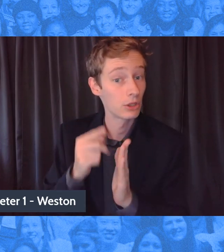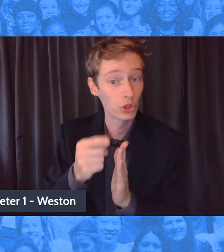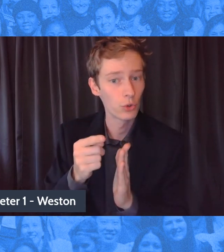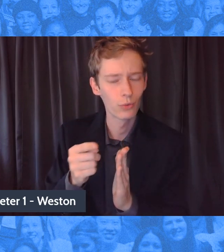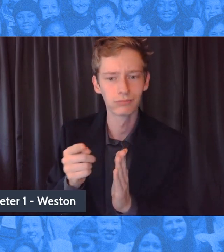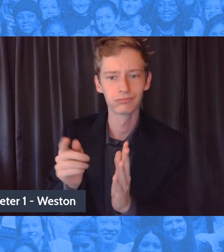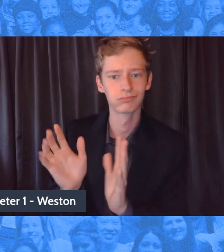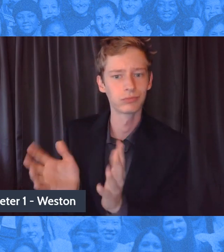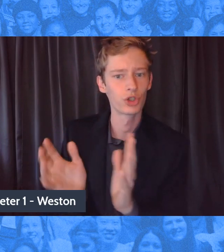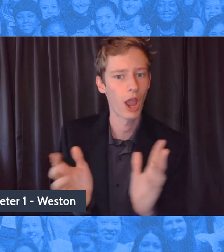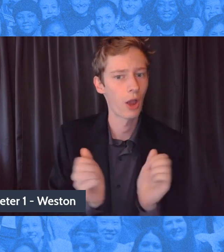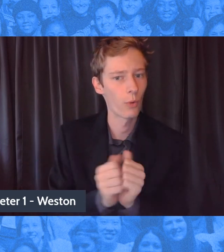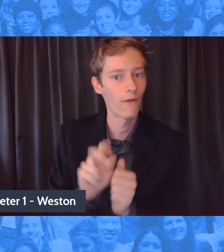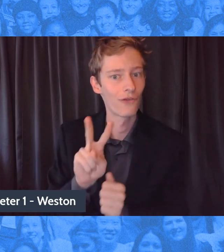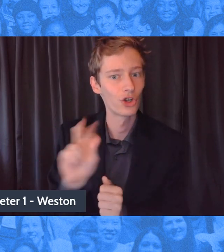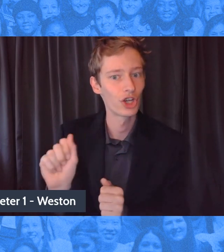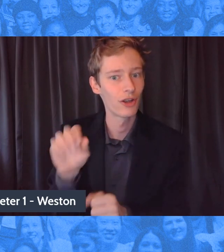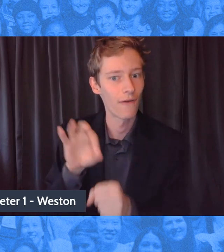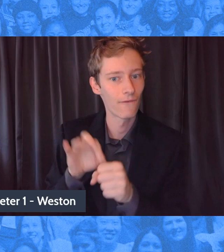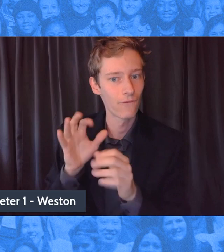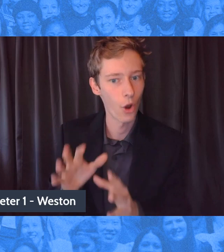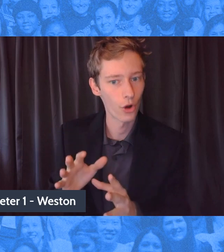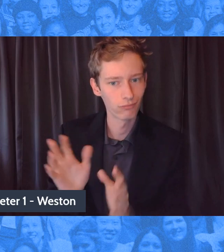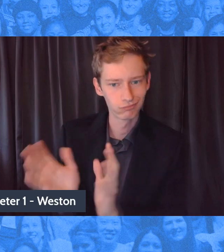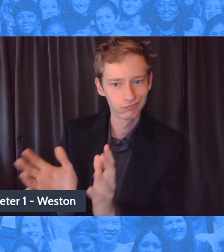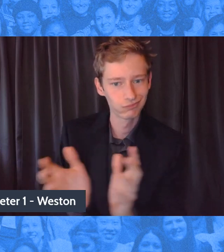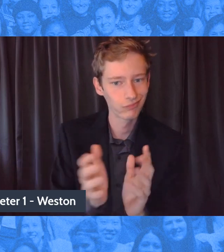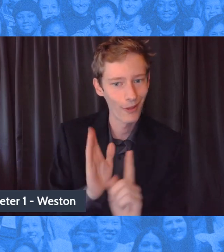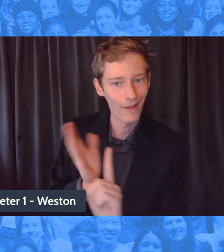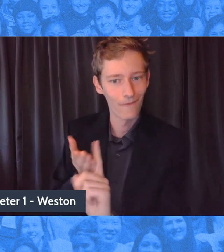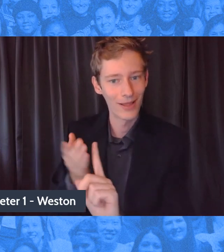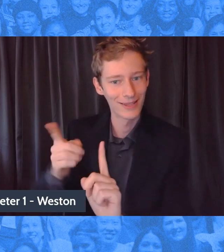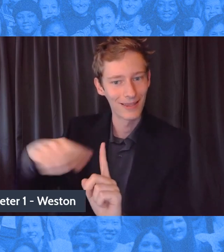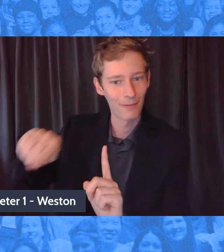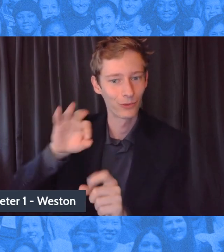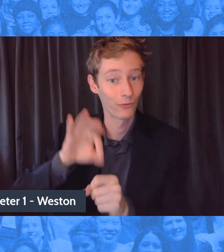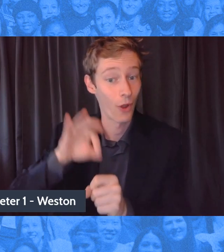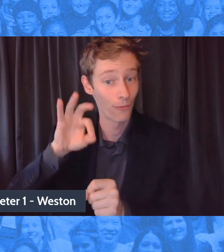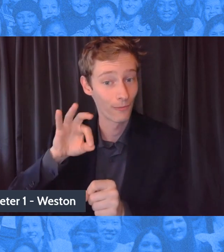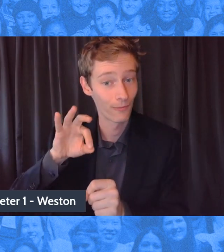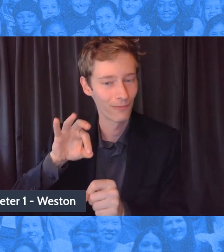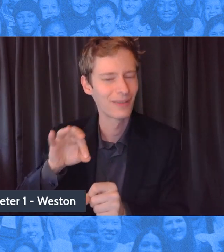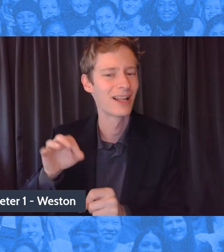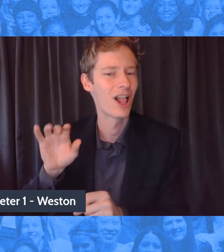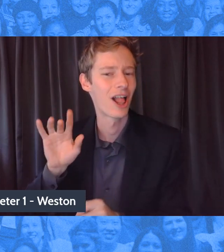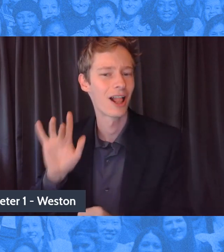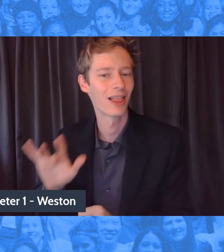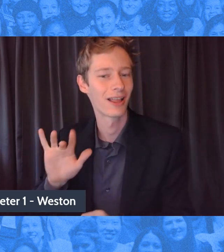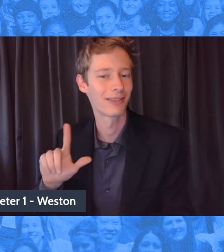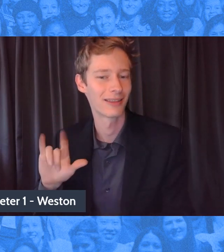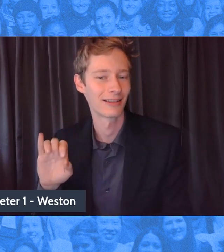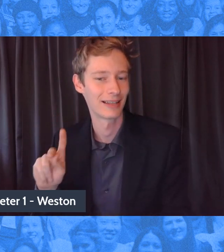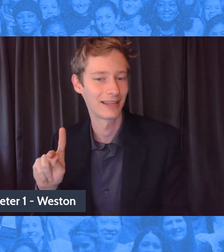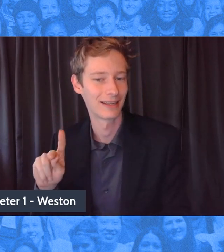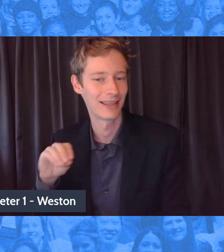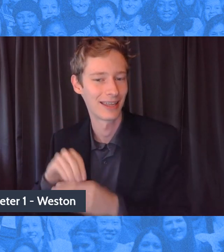Please sign up at the link that will be in the chat. Furthermore, I want to thank state representative Mary Gonzalez,